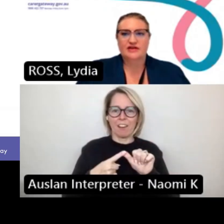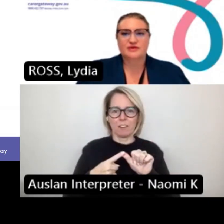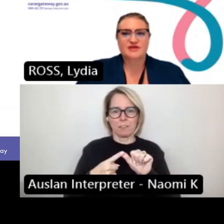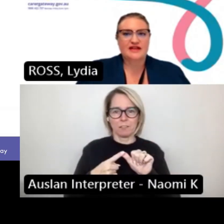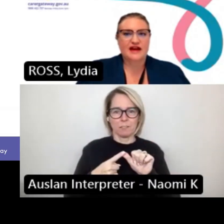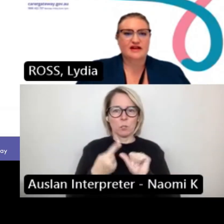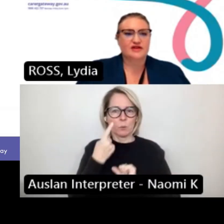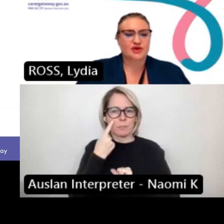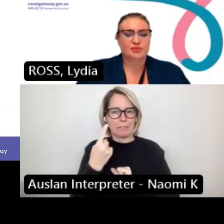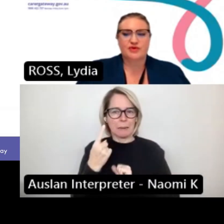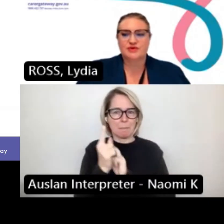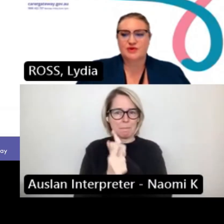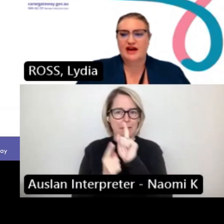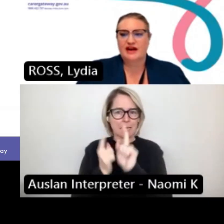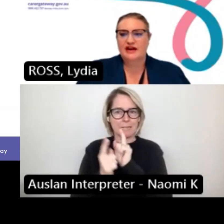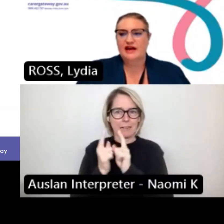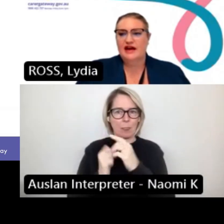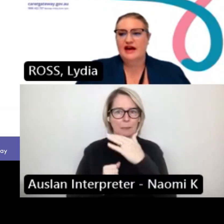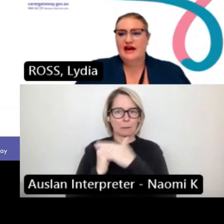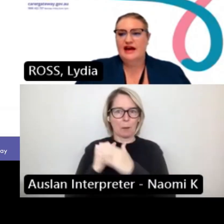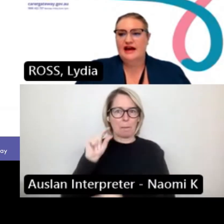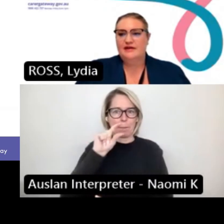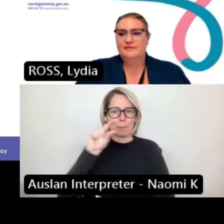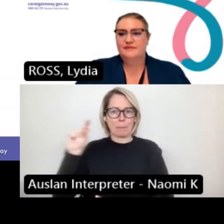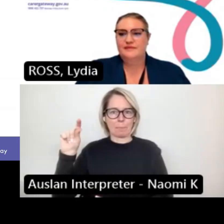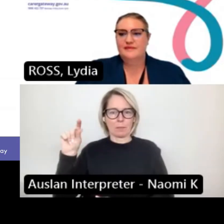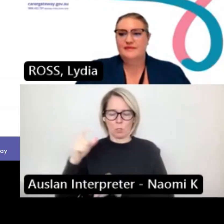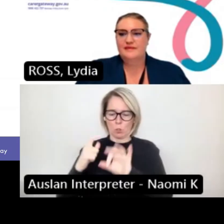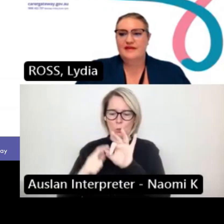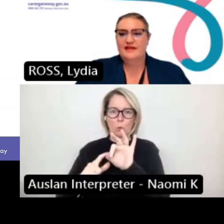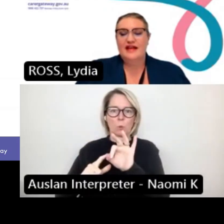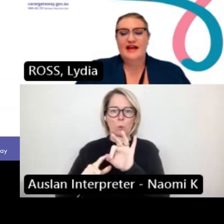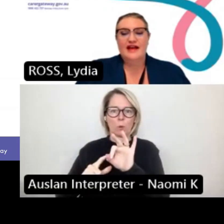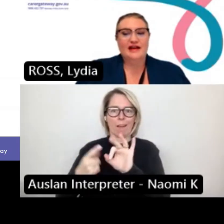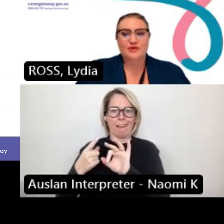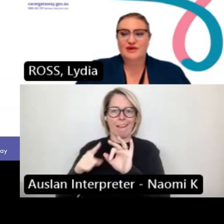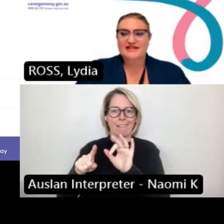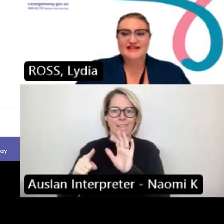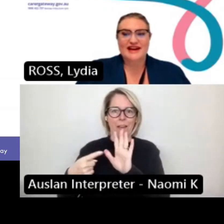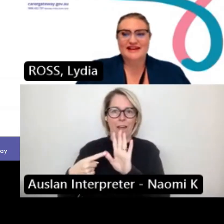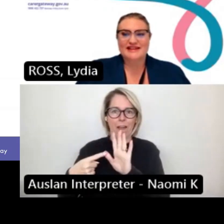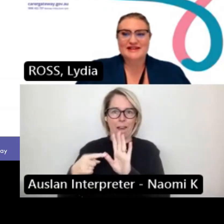You'll see that at the top of your screen and we'll get started.